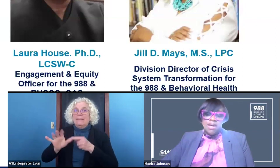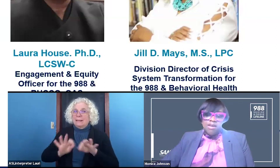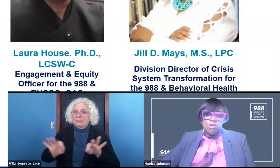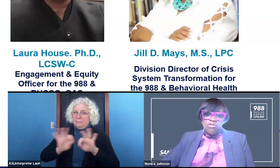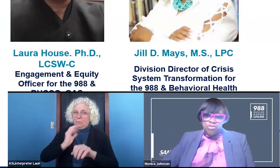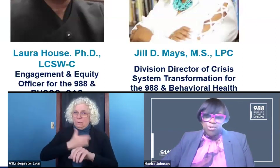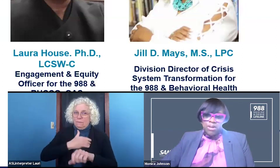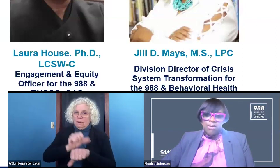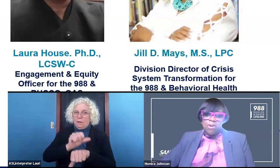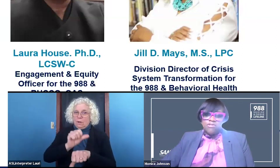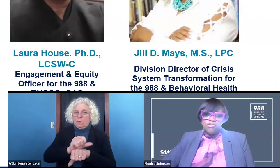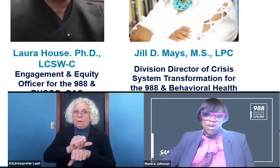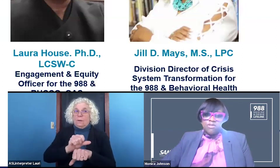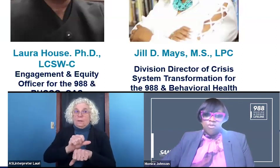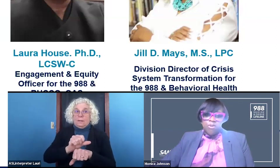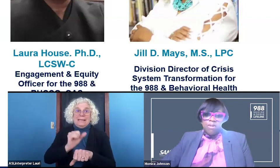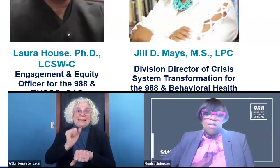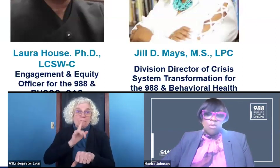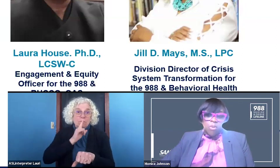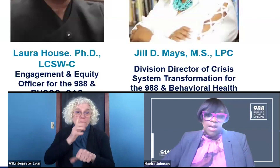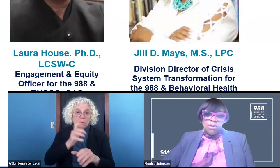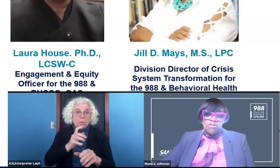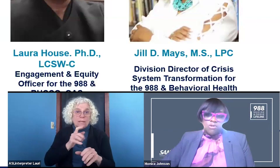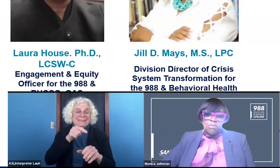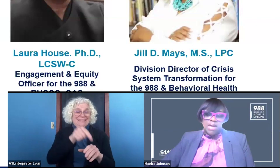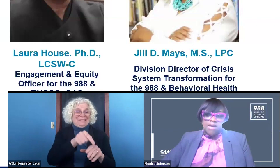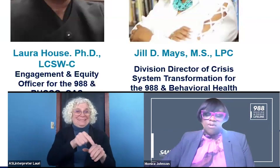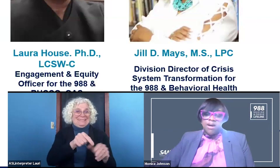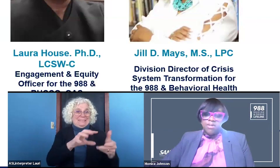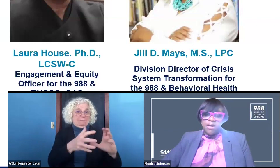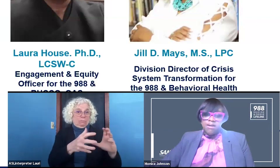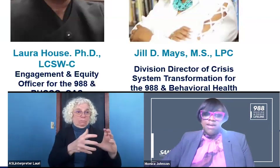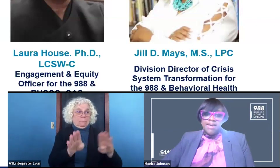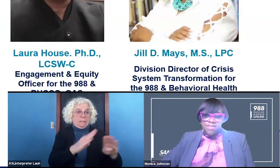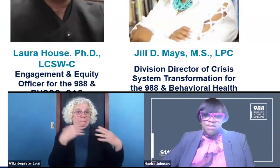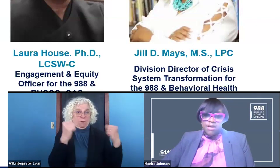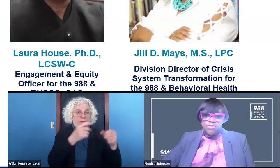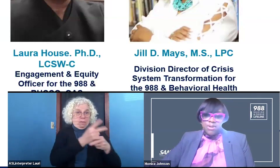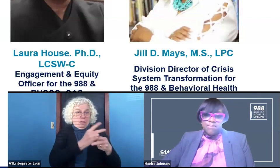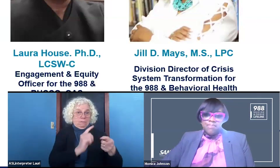If we truly want to transform the way we do behavior health care in this country.